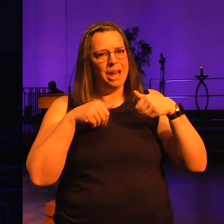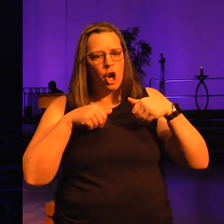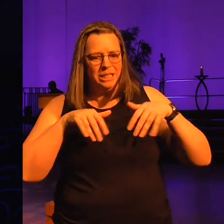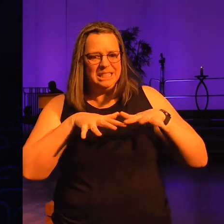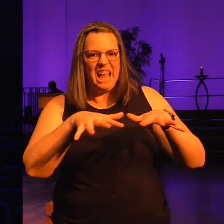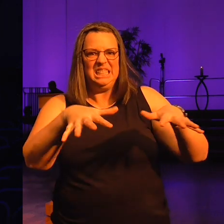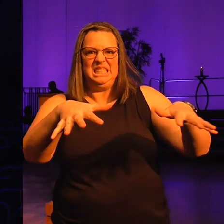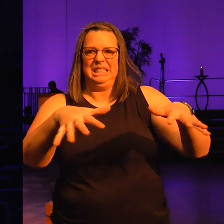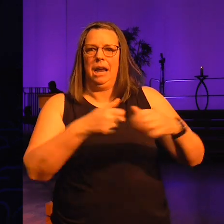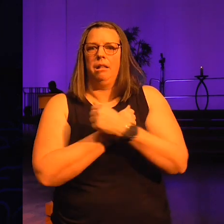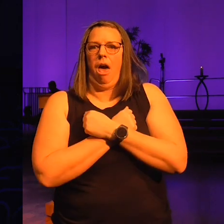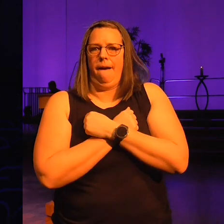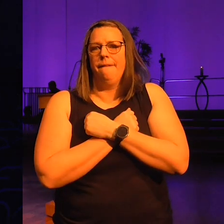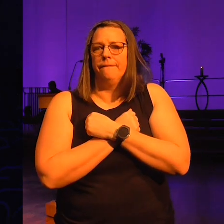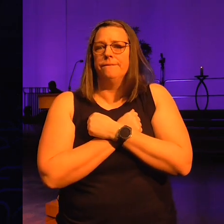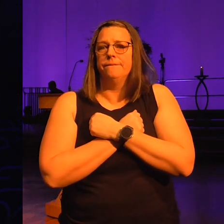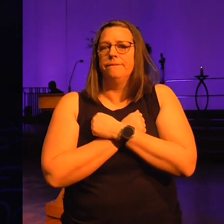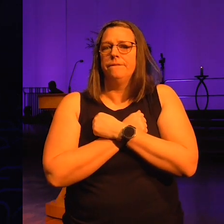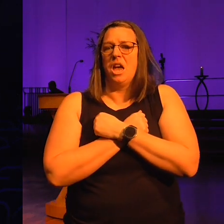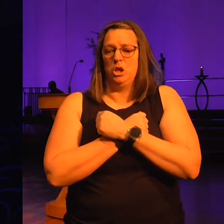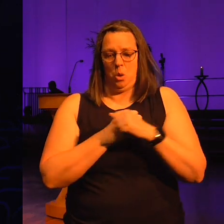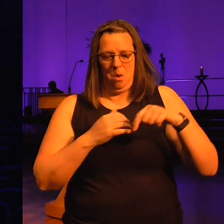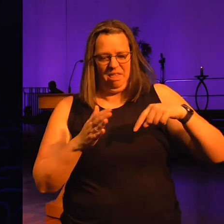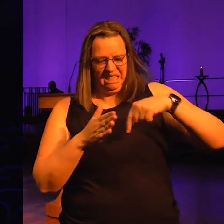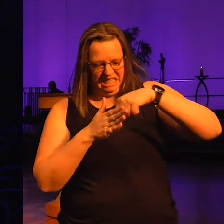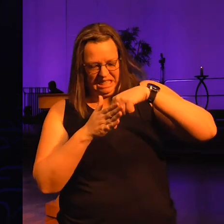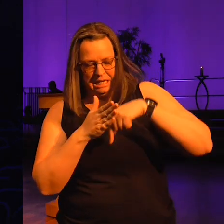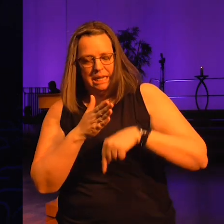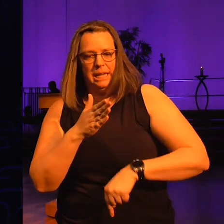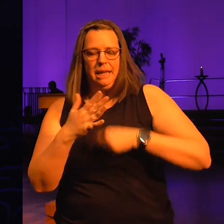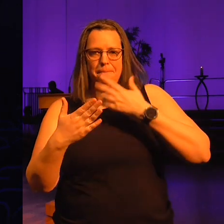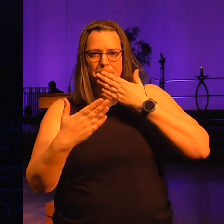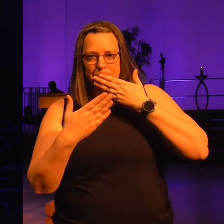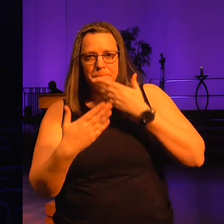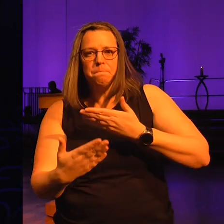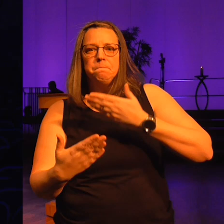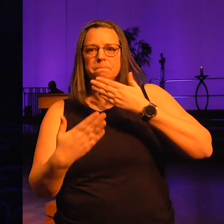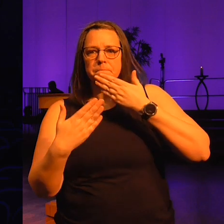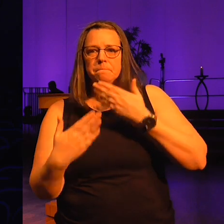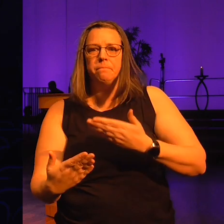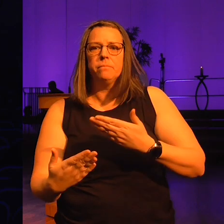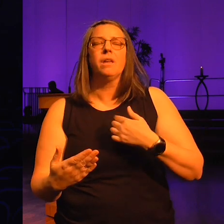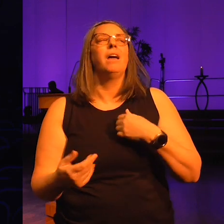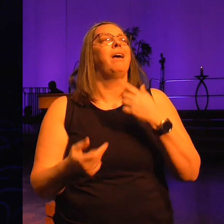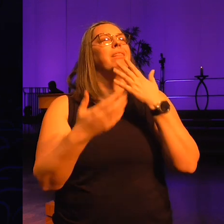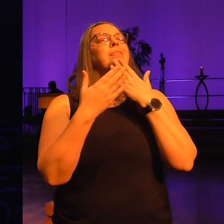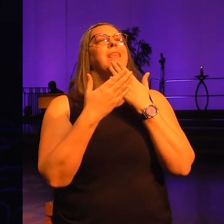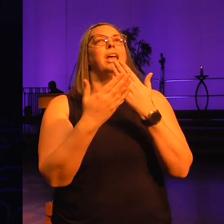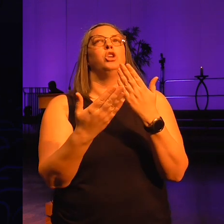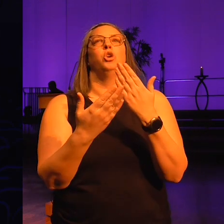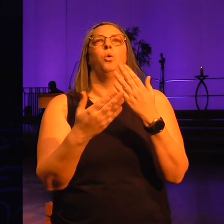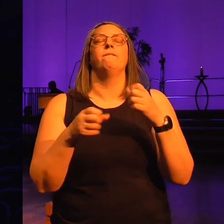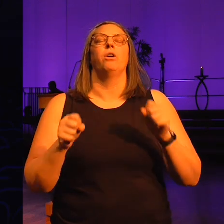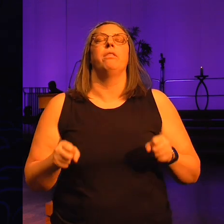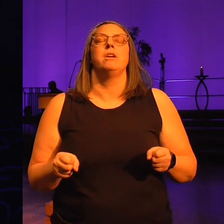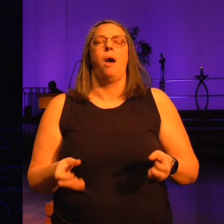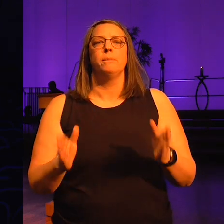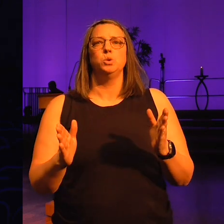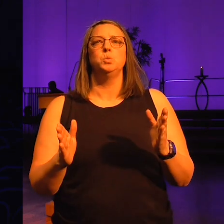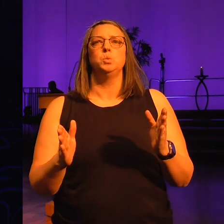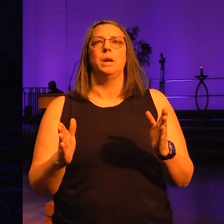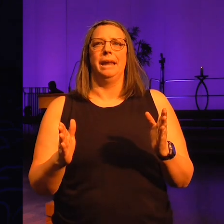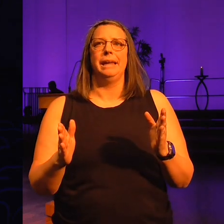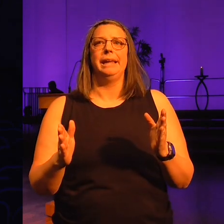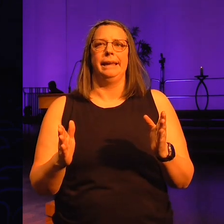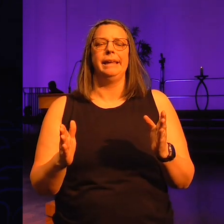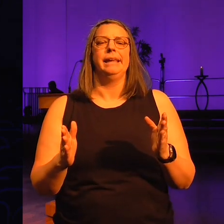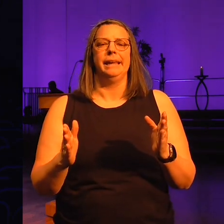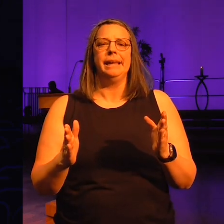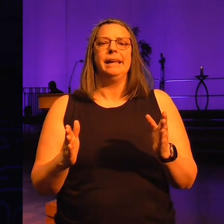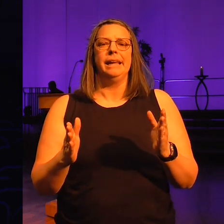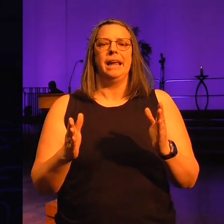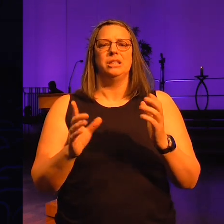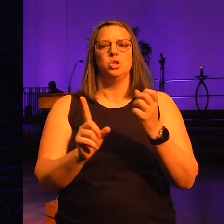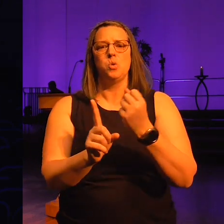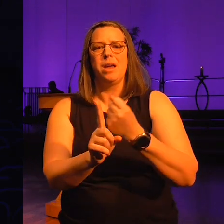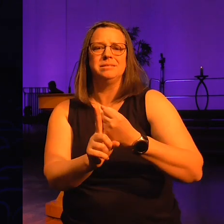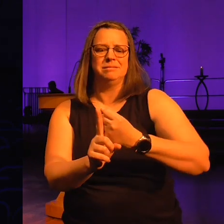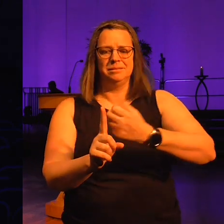and so it is with such deep gratitude that I say thank you for this opportunity to expand in joy to